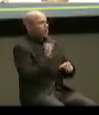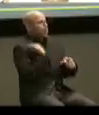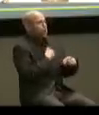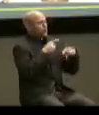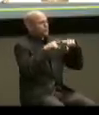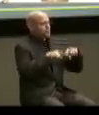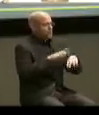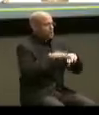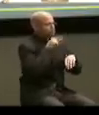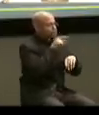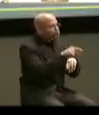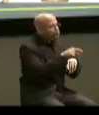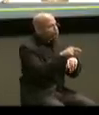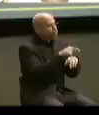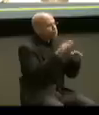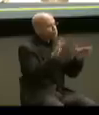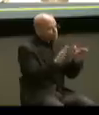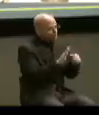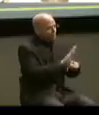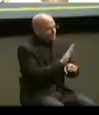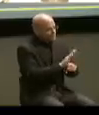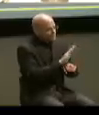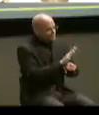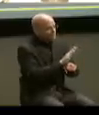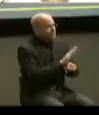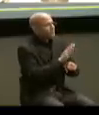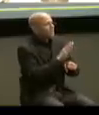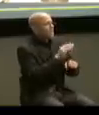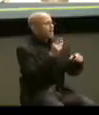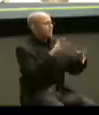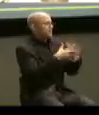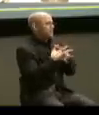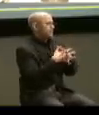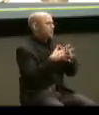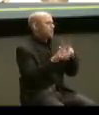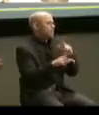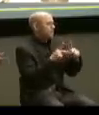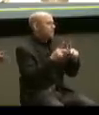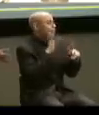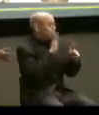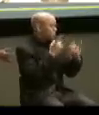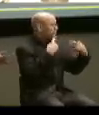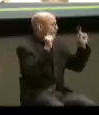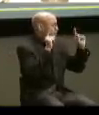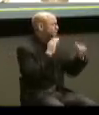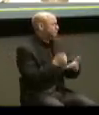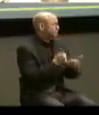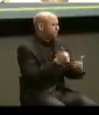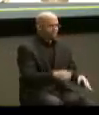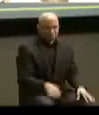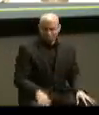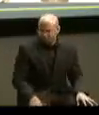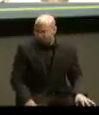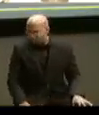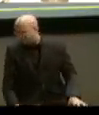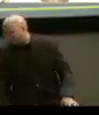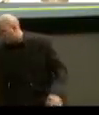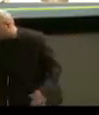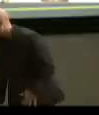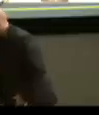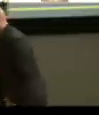WE ARE 100% DEPENDENT ON YOU, DEPENDENT ON SMALL BUSINESS, AND